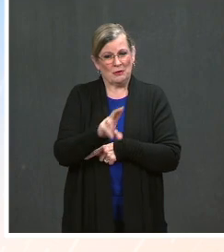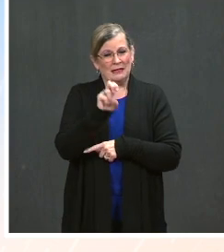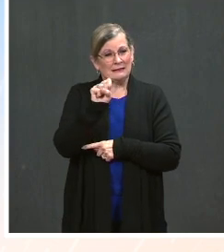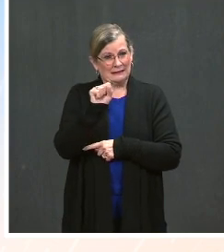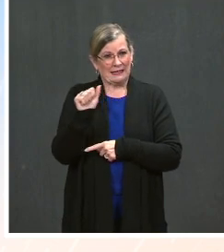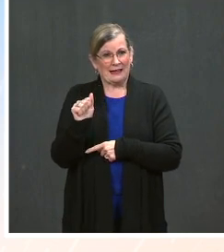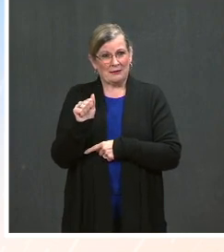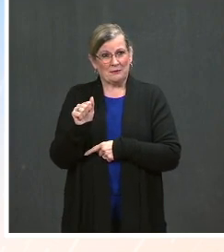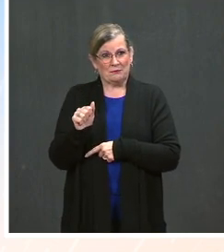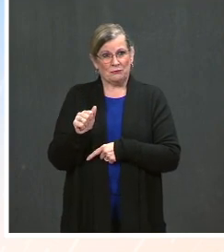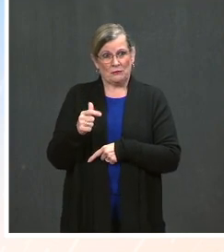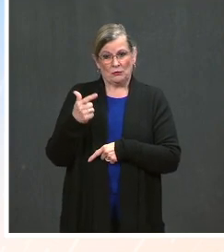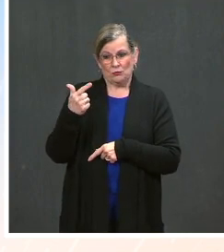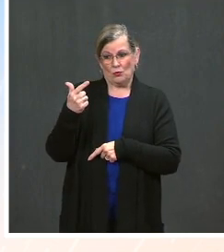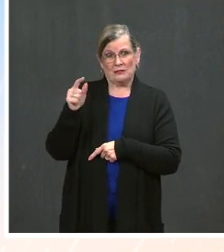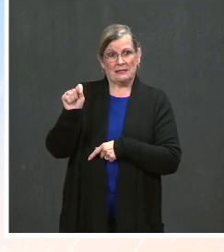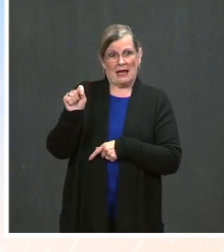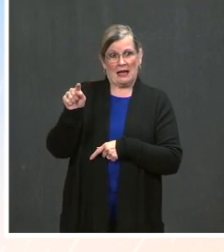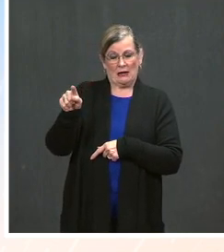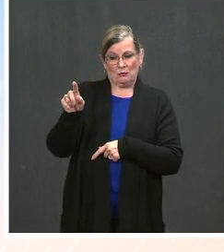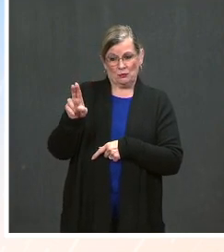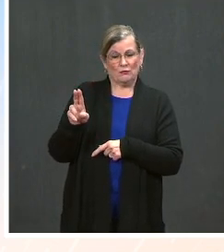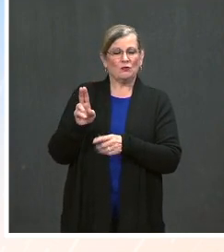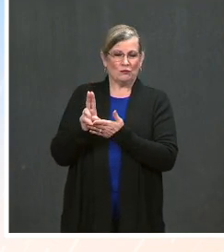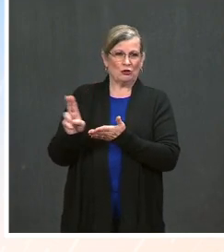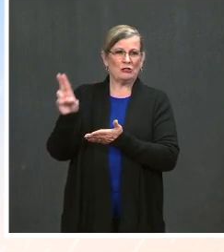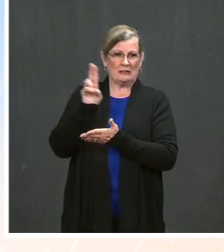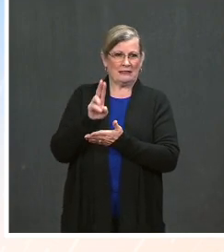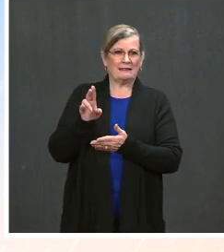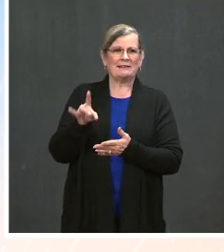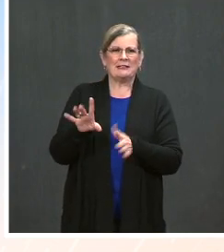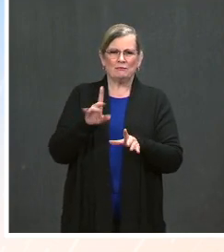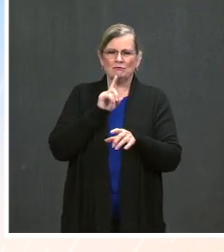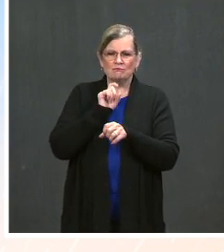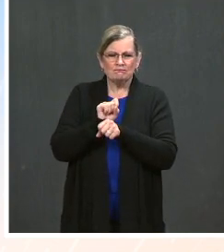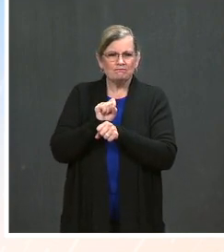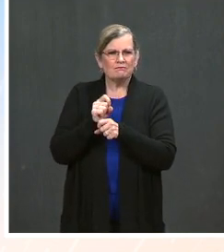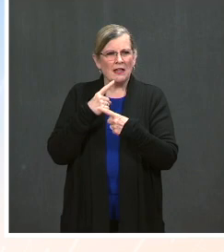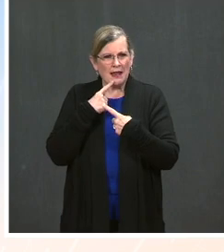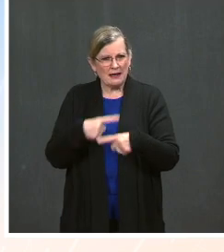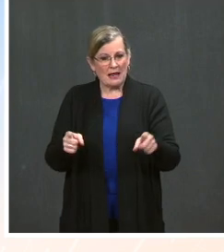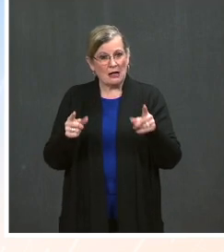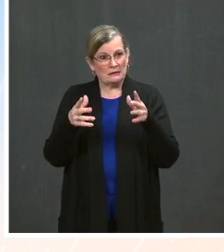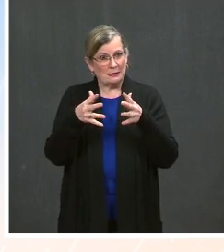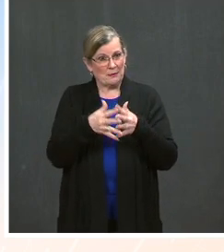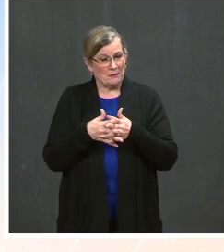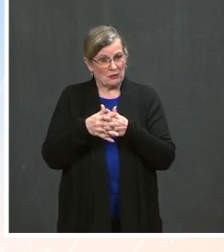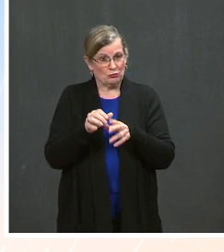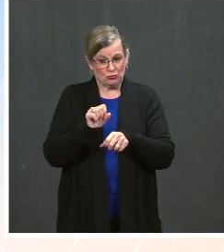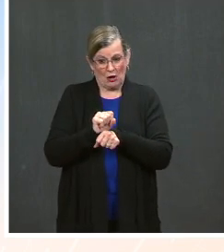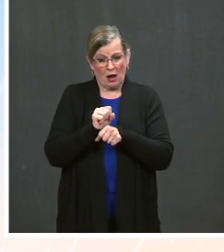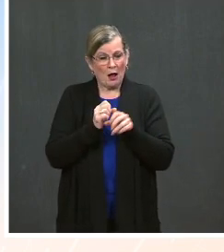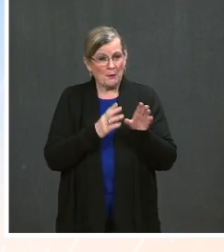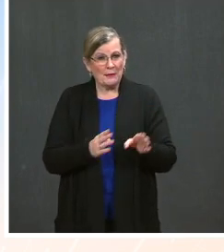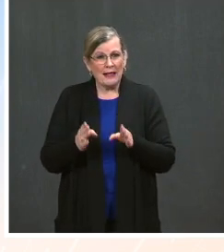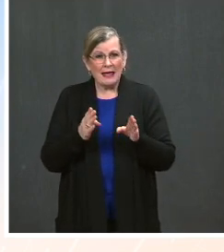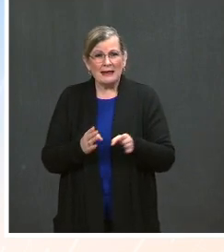on Education and Workforce found that the American Job Plan would create over 8 million jobs for people with just a high school diploma alone.